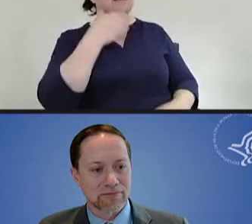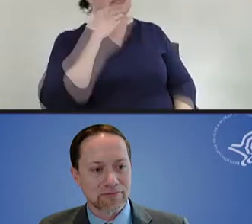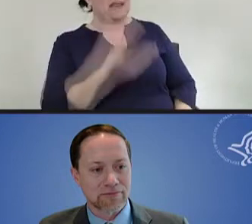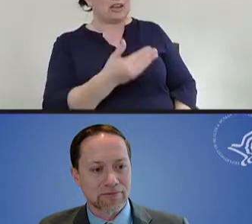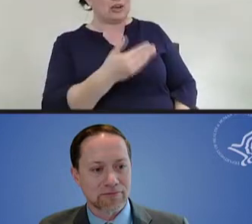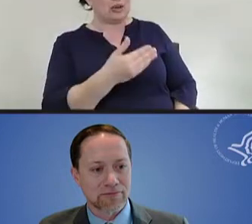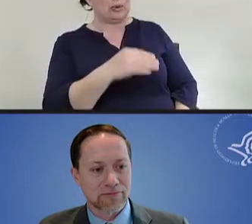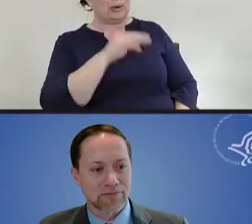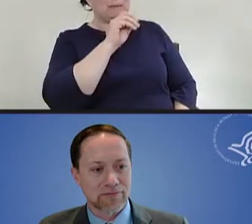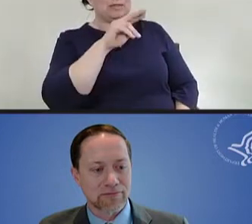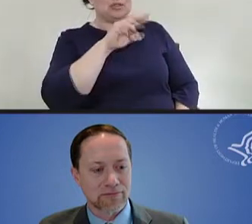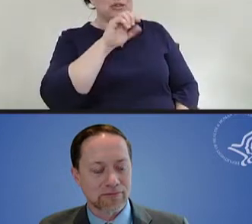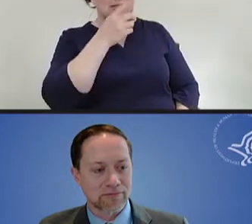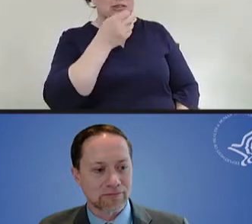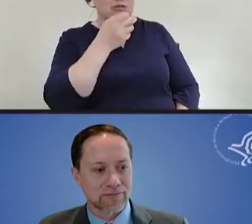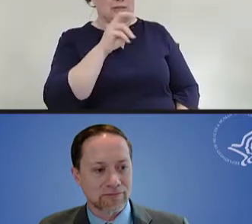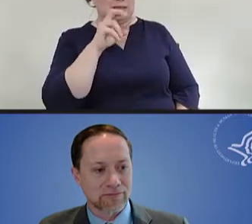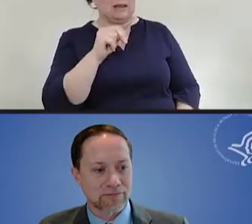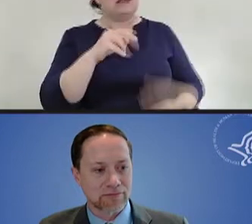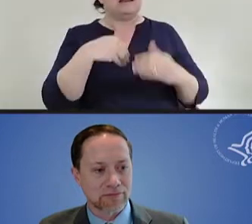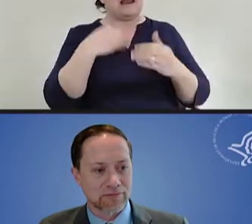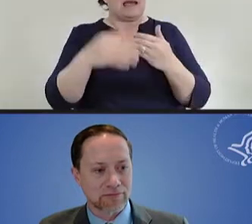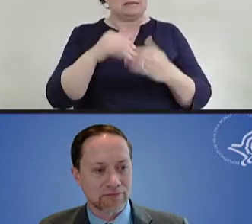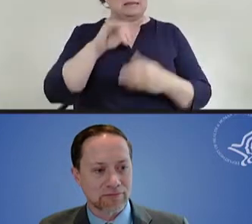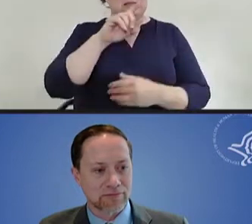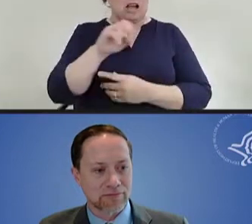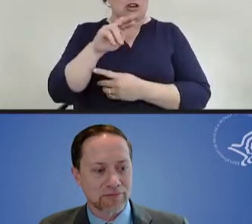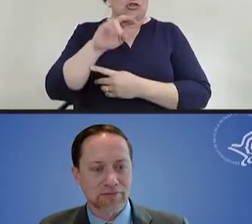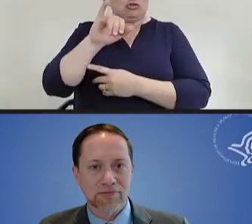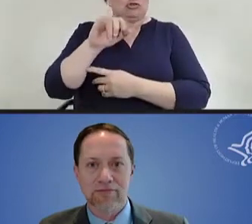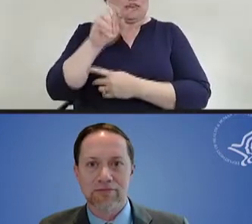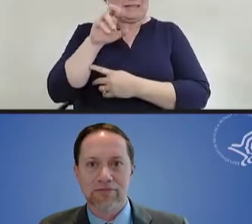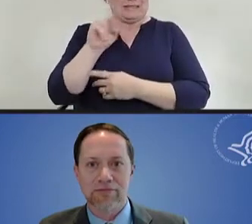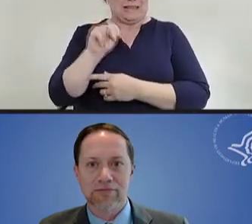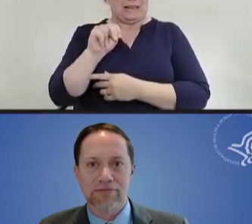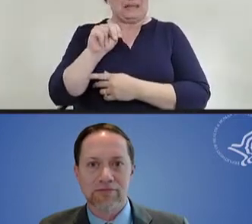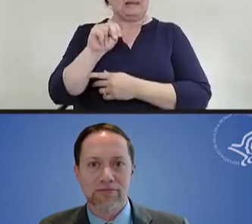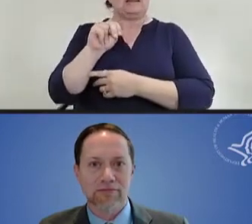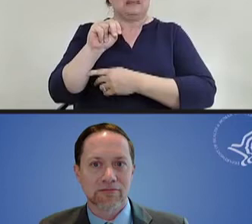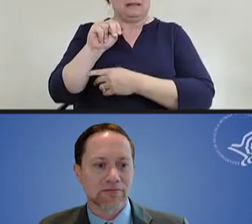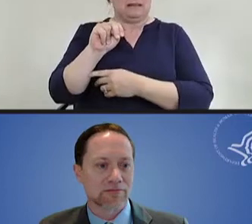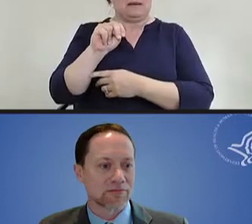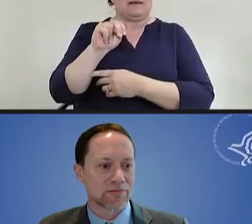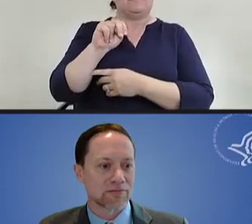Justin Mathew from FDA. For Mathew, your slides are up. I see you on the line.